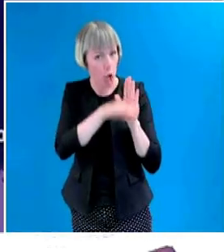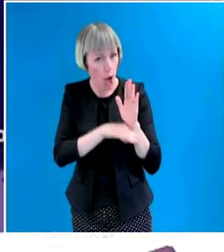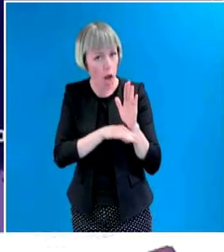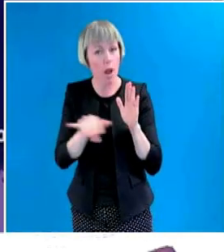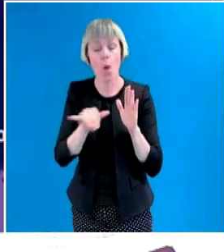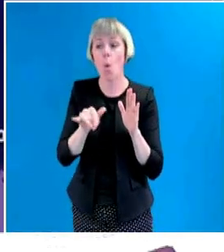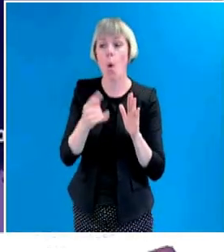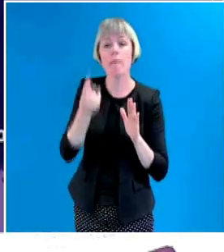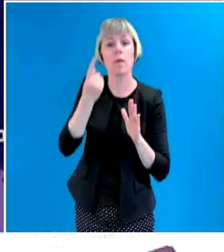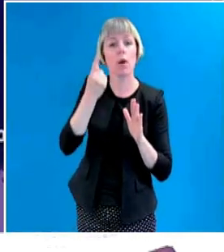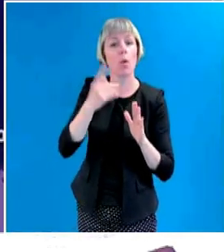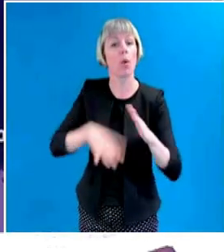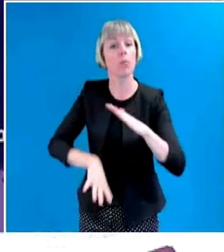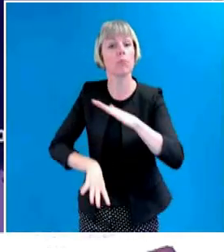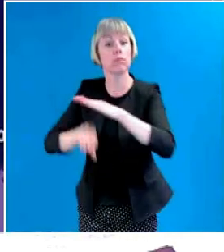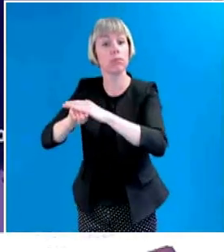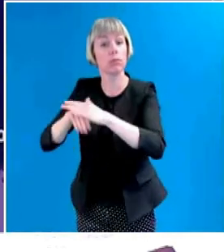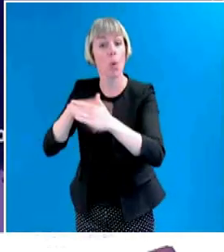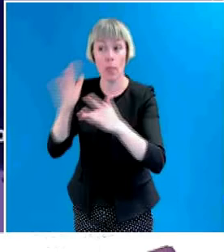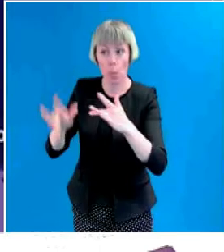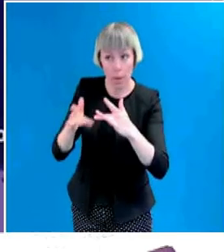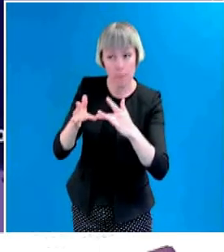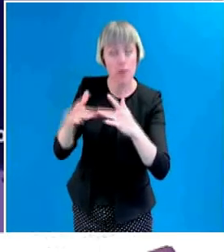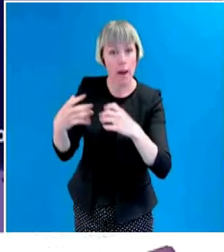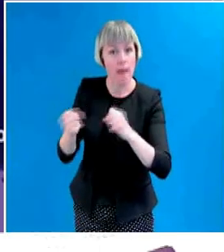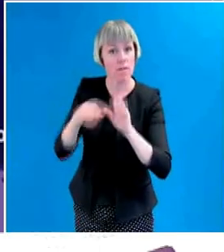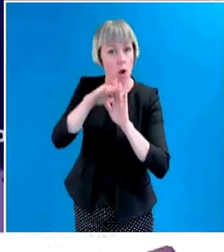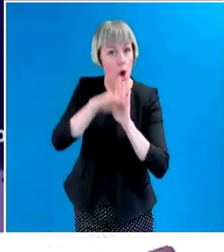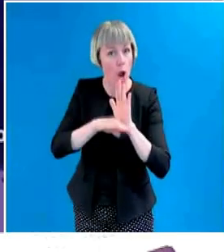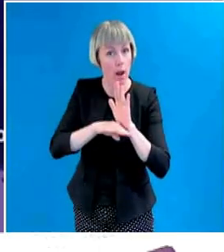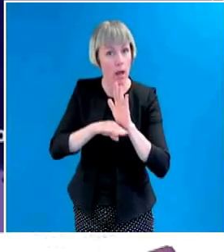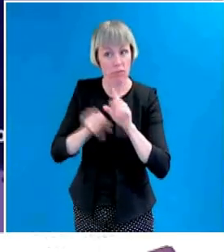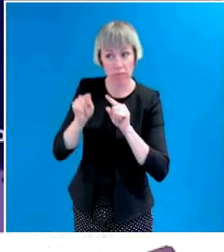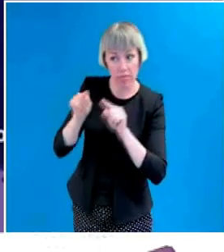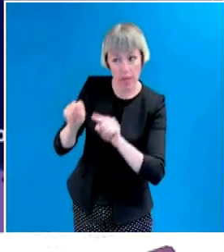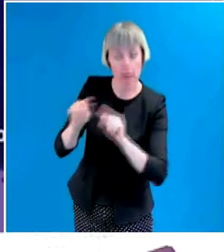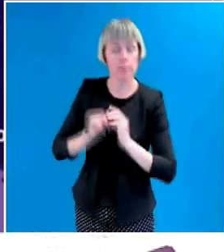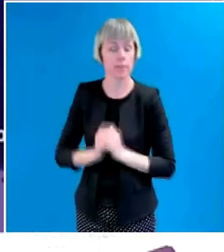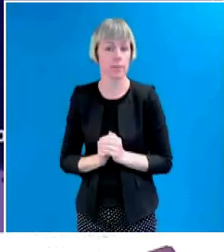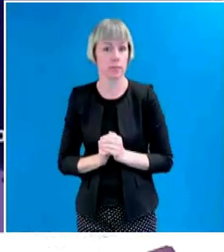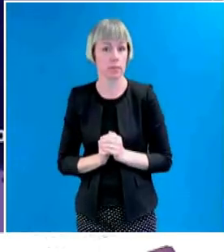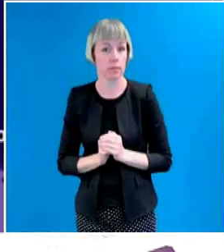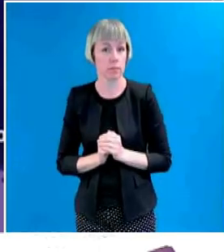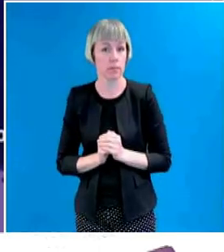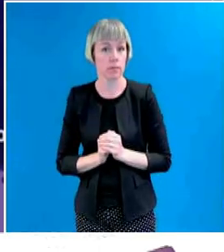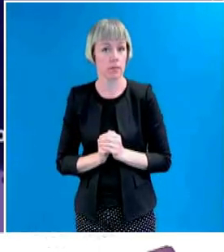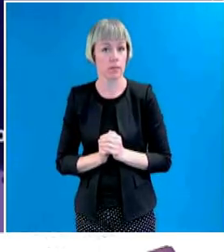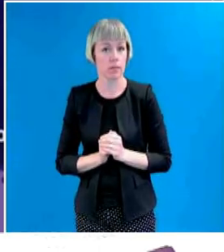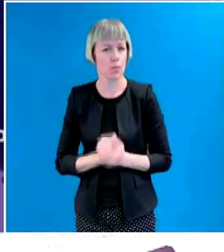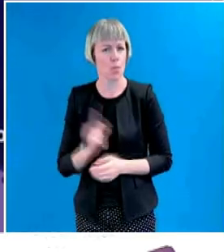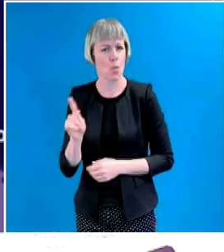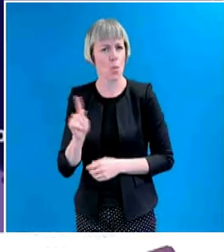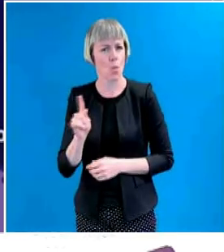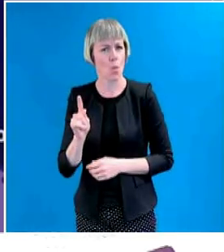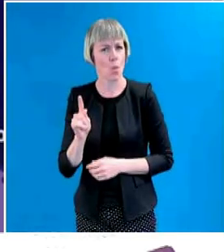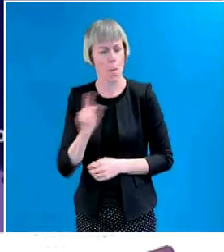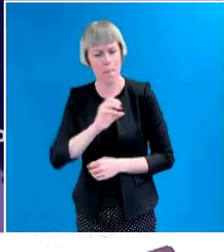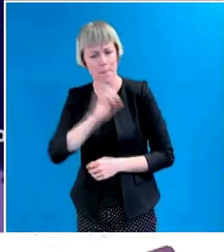Do we have any information on the proportion of companies that purport to